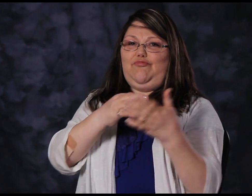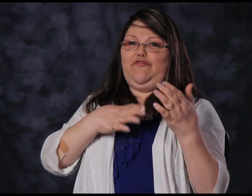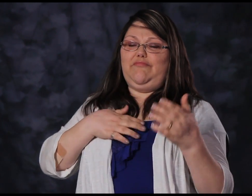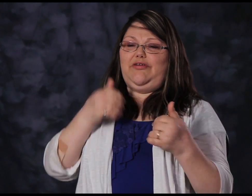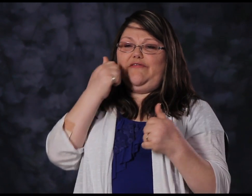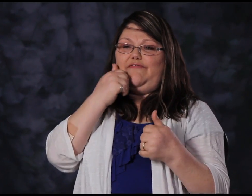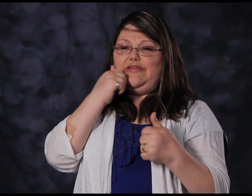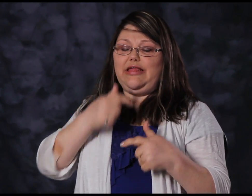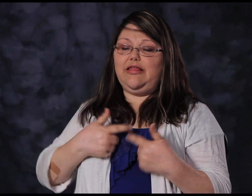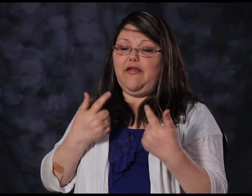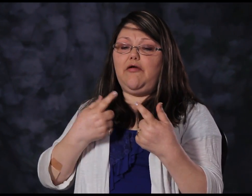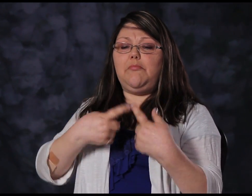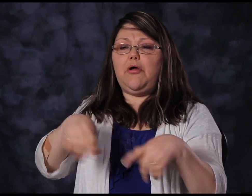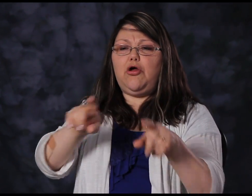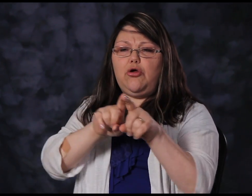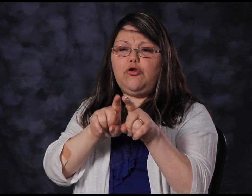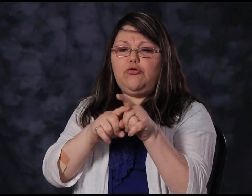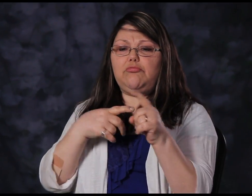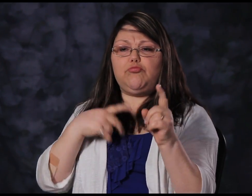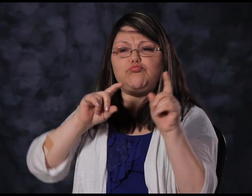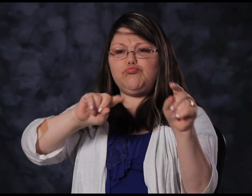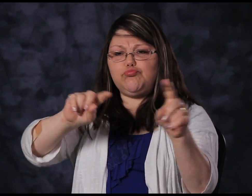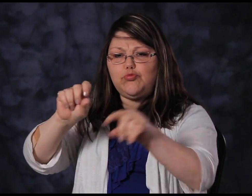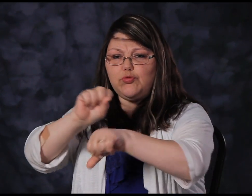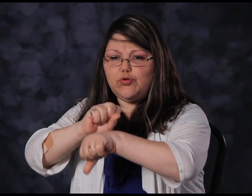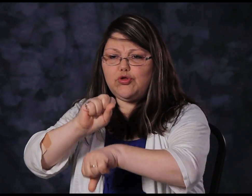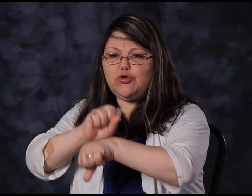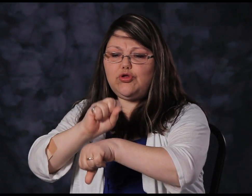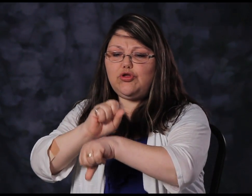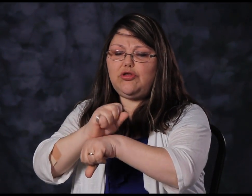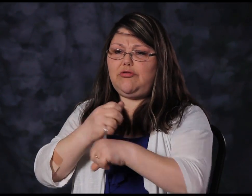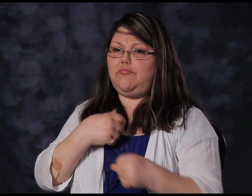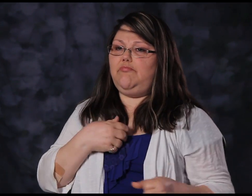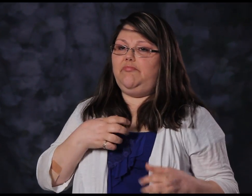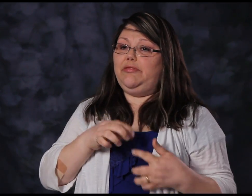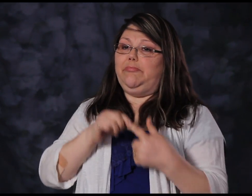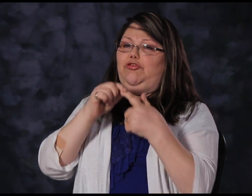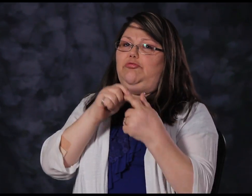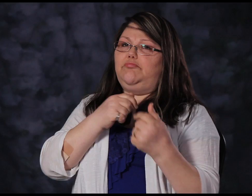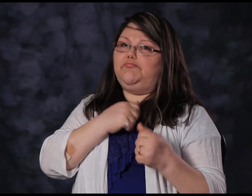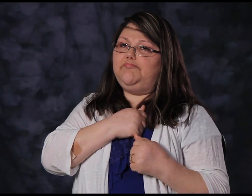I also get a lot out of journaling, arts and crafts, going for walks.